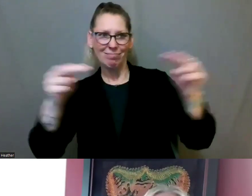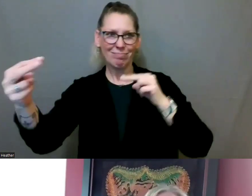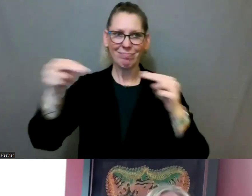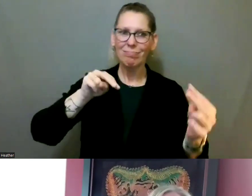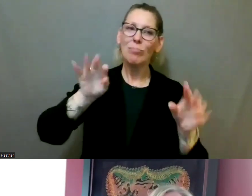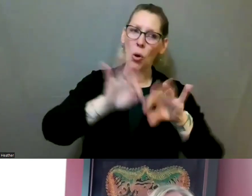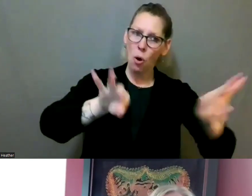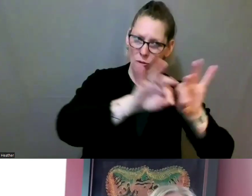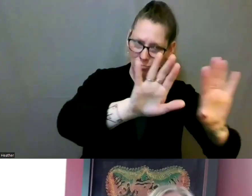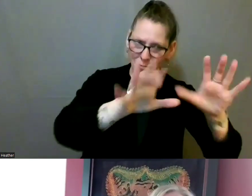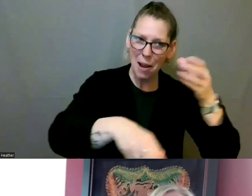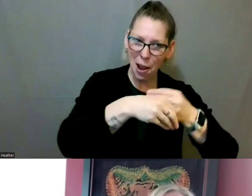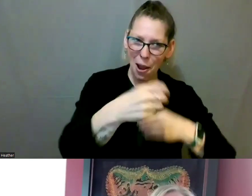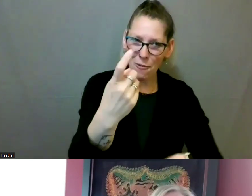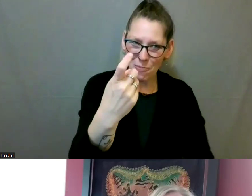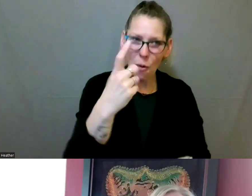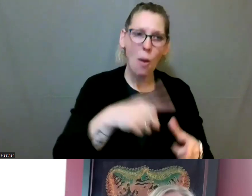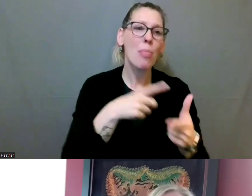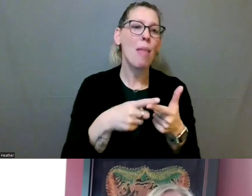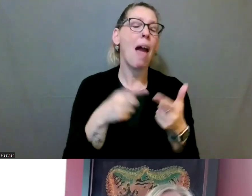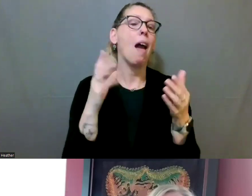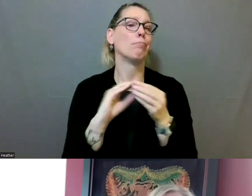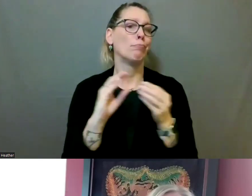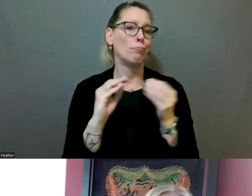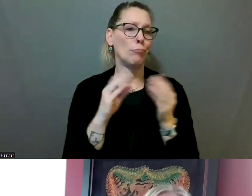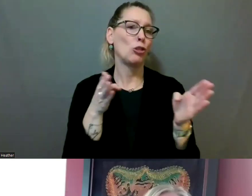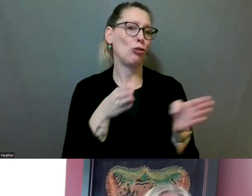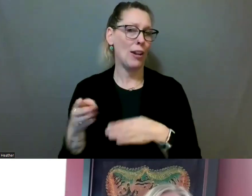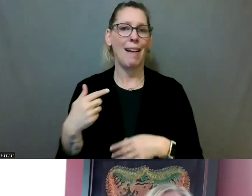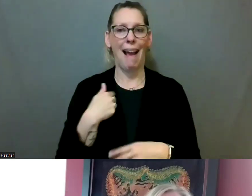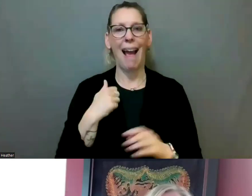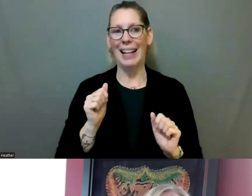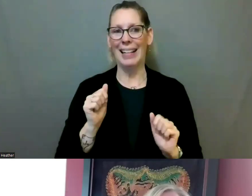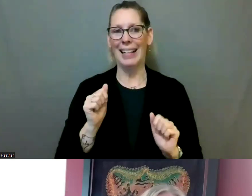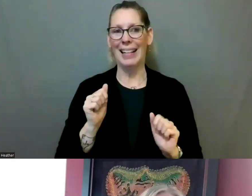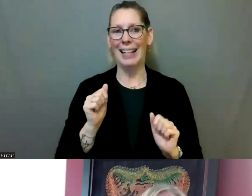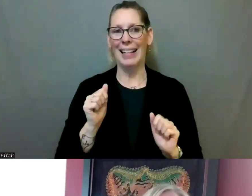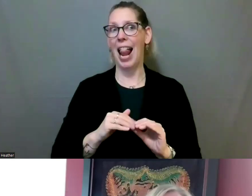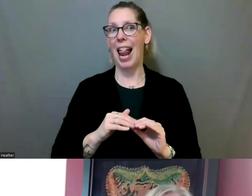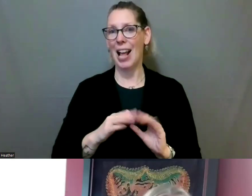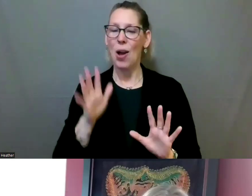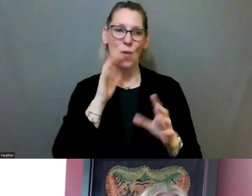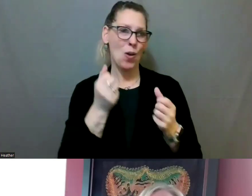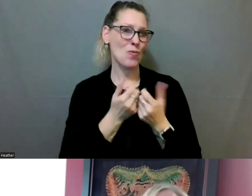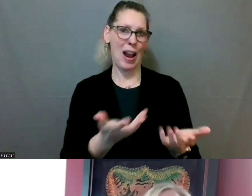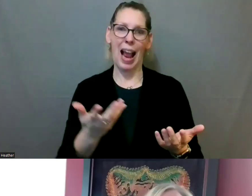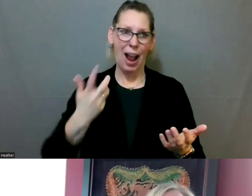one more thing before I offer up a strategy. I know I can talk; I'll wear out our translators